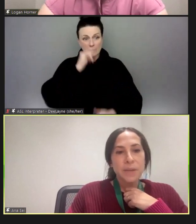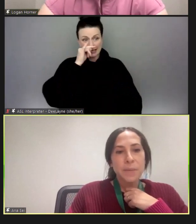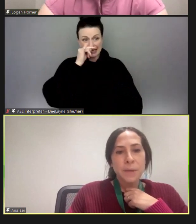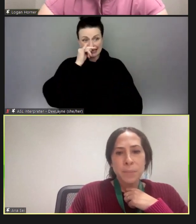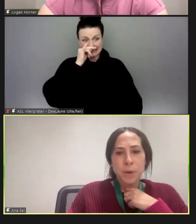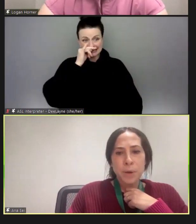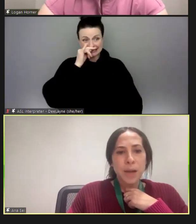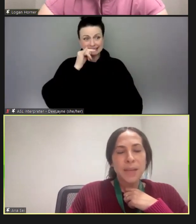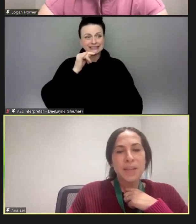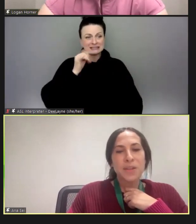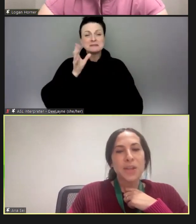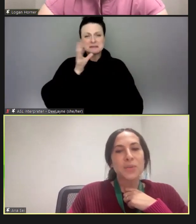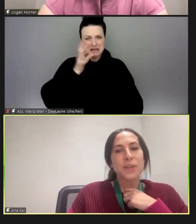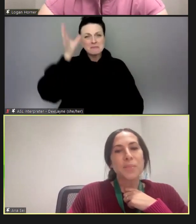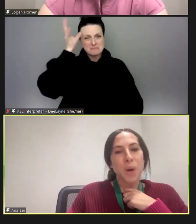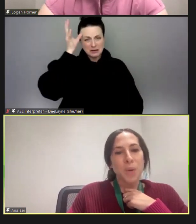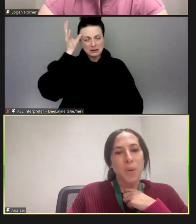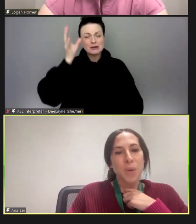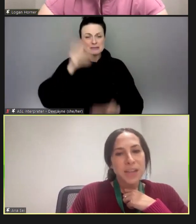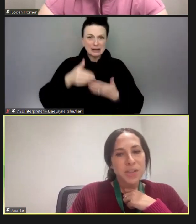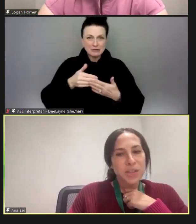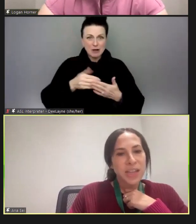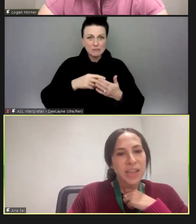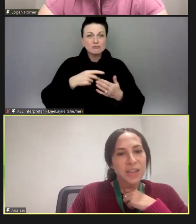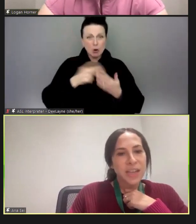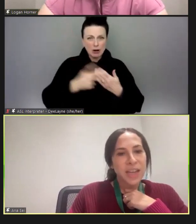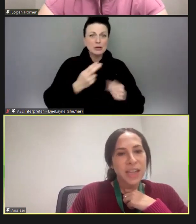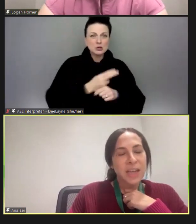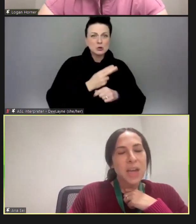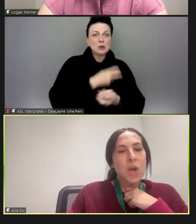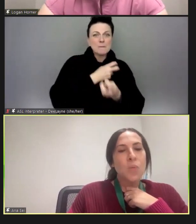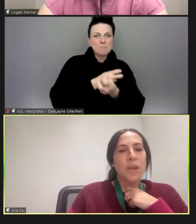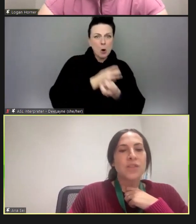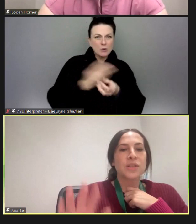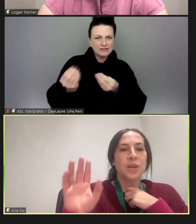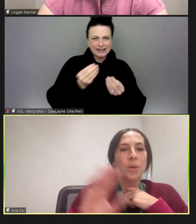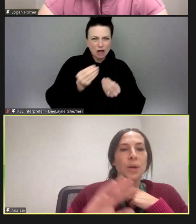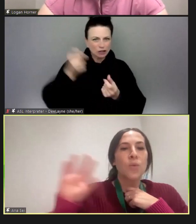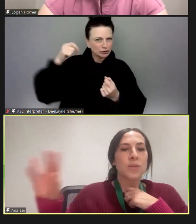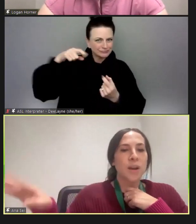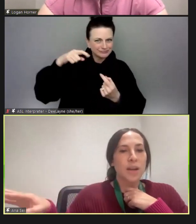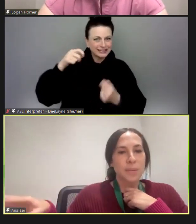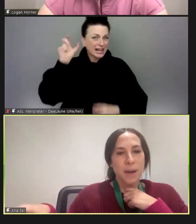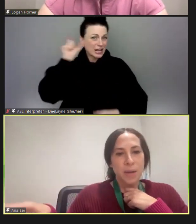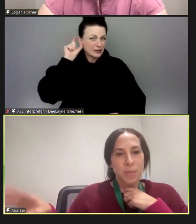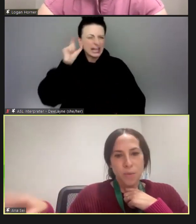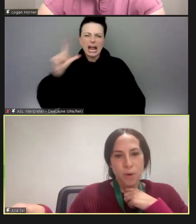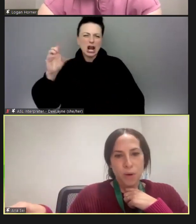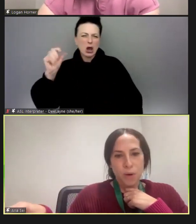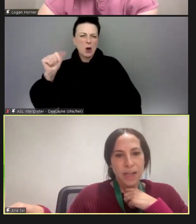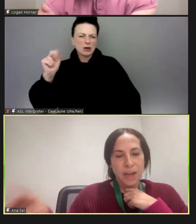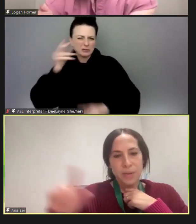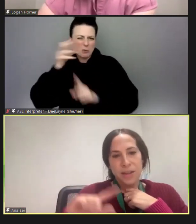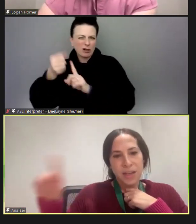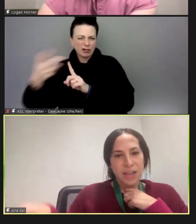print program either use a bone conduction hearing aid which Logan will